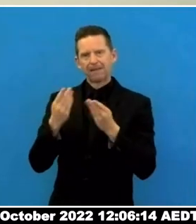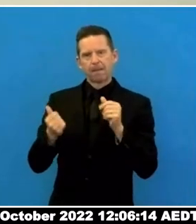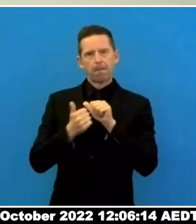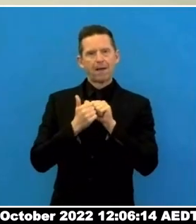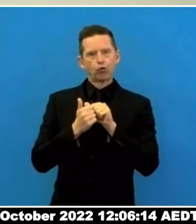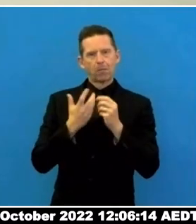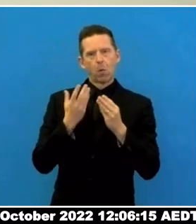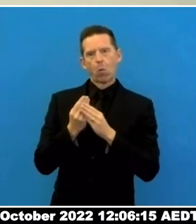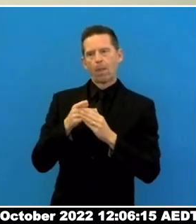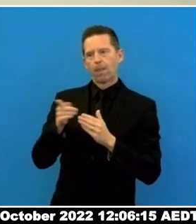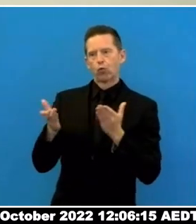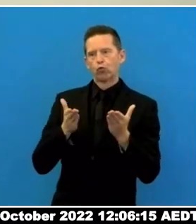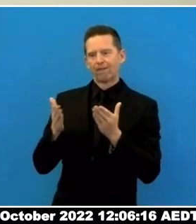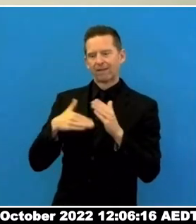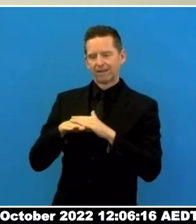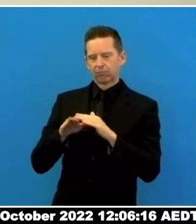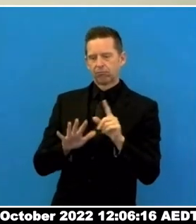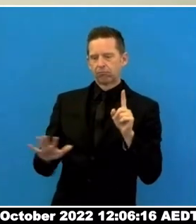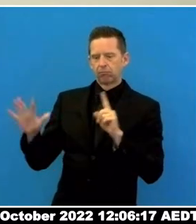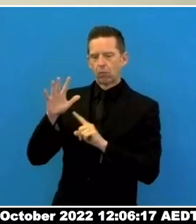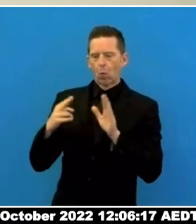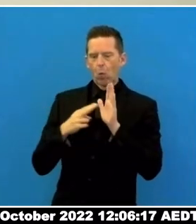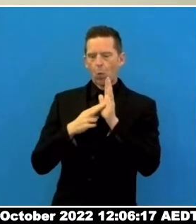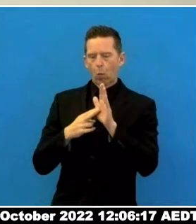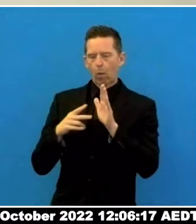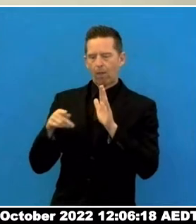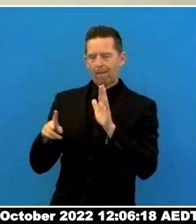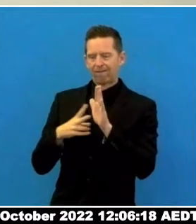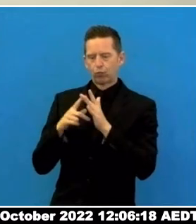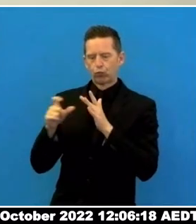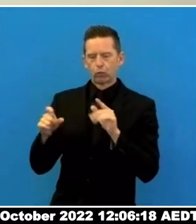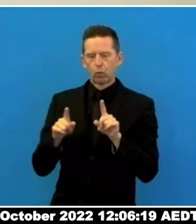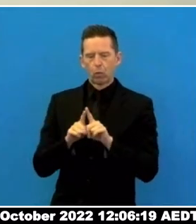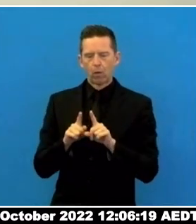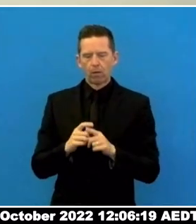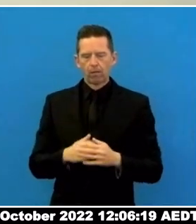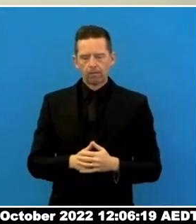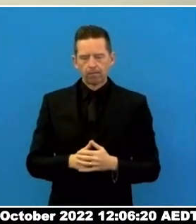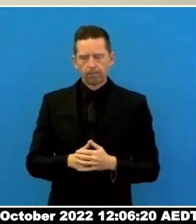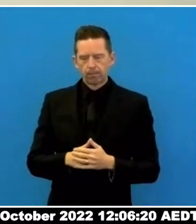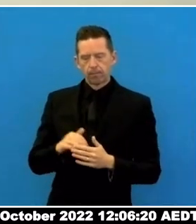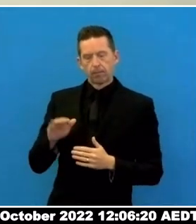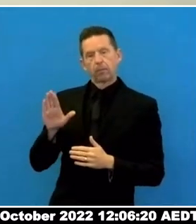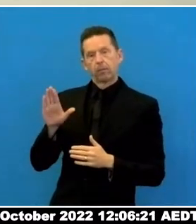and regional Victoria as well Now, Foundation House, it's a not for profit organisation? Yes.